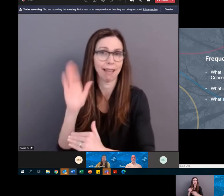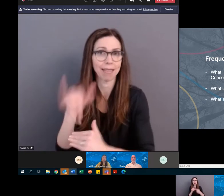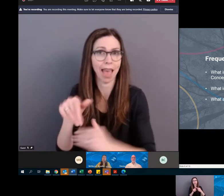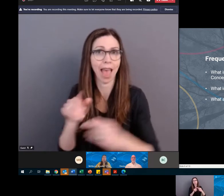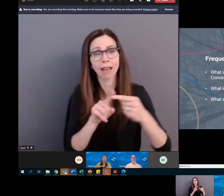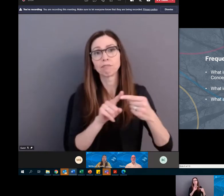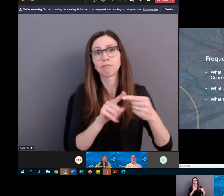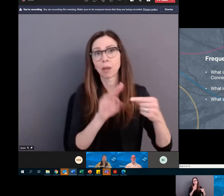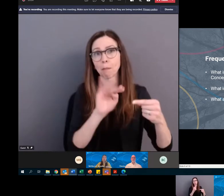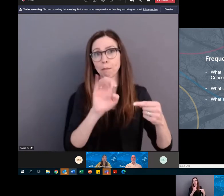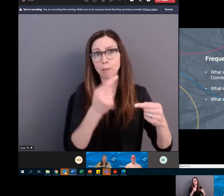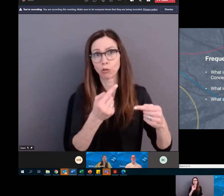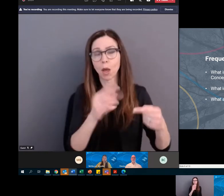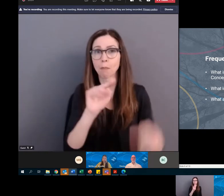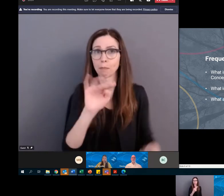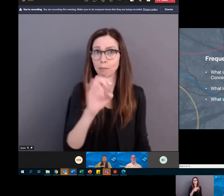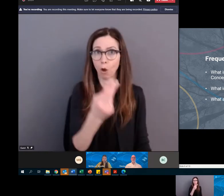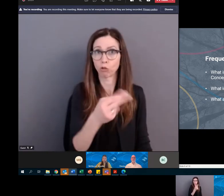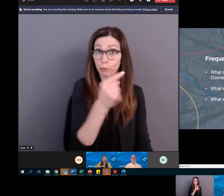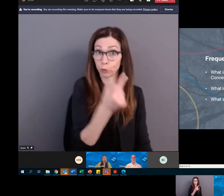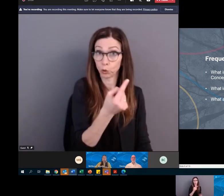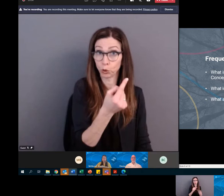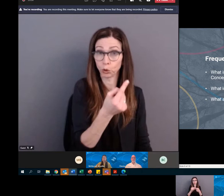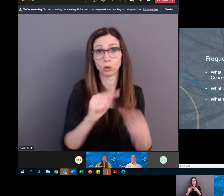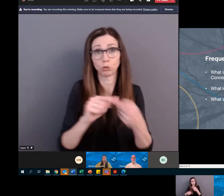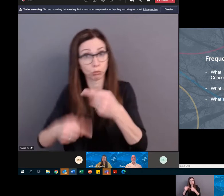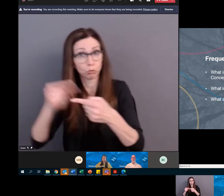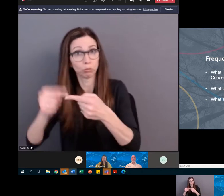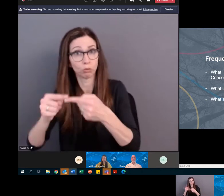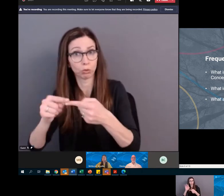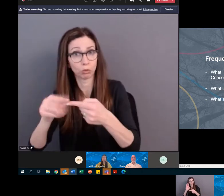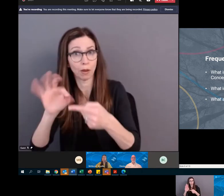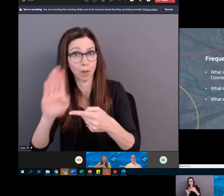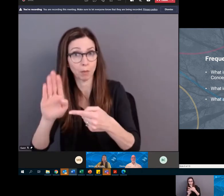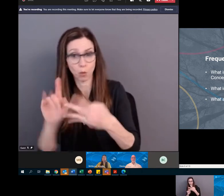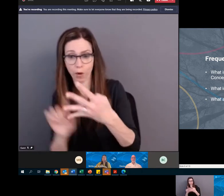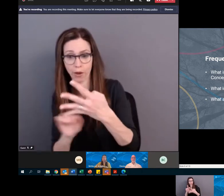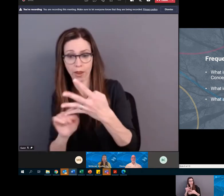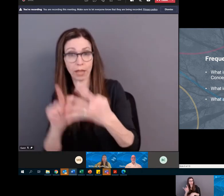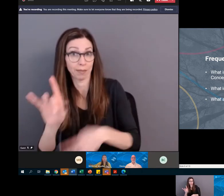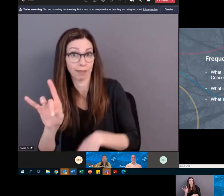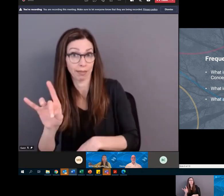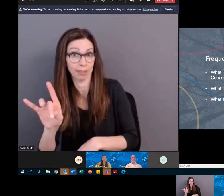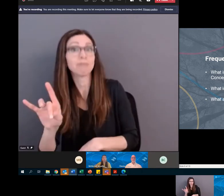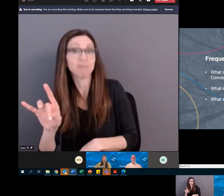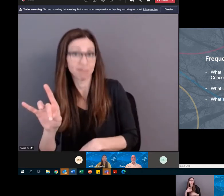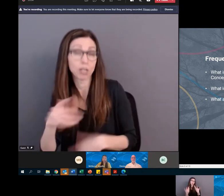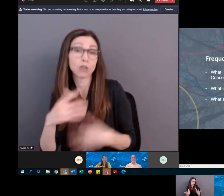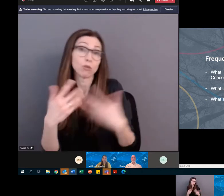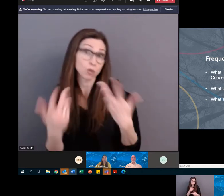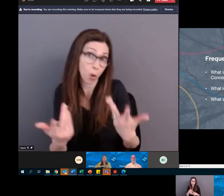and not on the number of successful applications. So, you want to be able to plan ahead for how many applications you